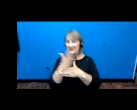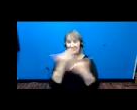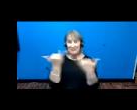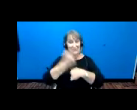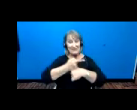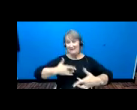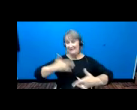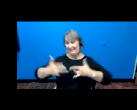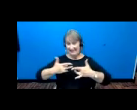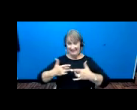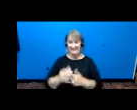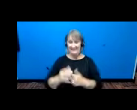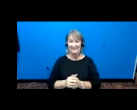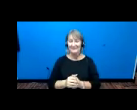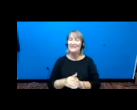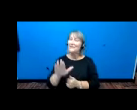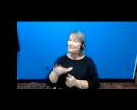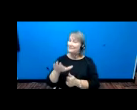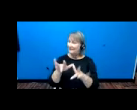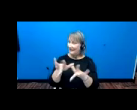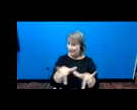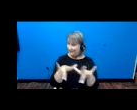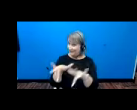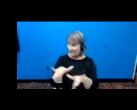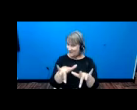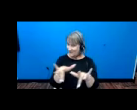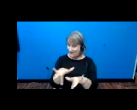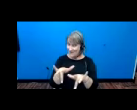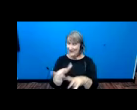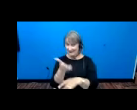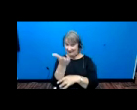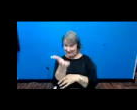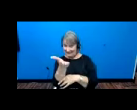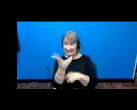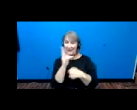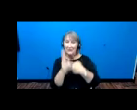So as I mentioned, this webinar is being recorded. It will be archived, posted online,